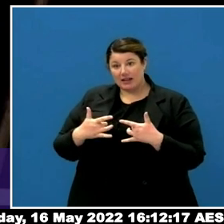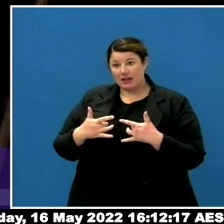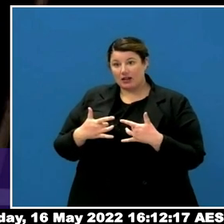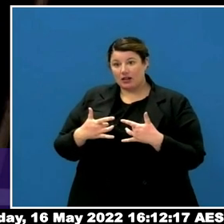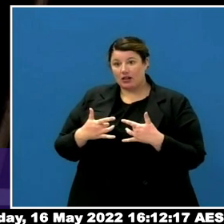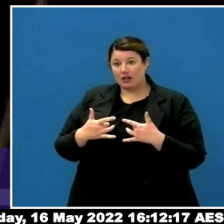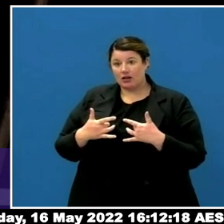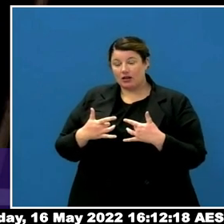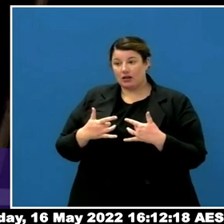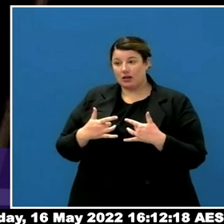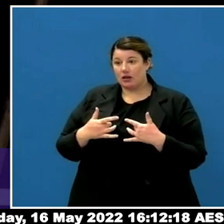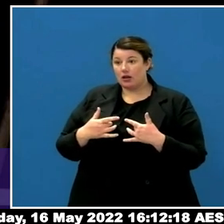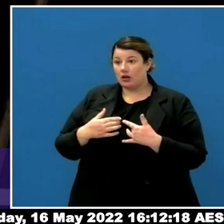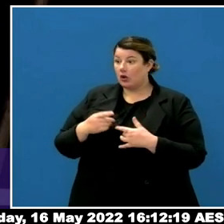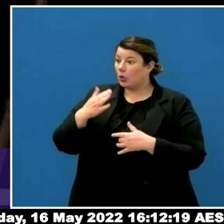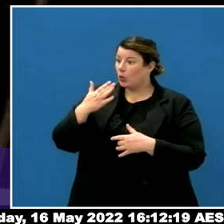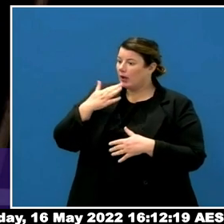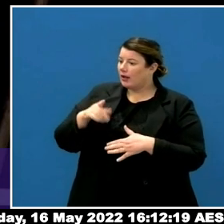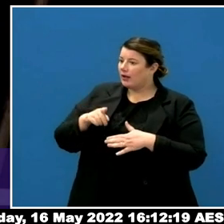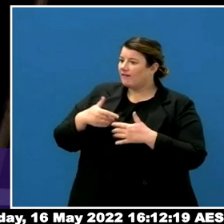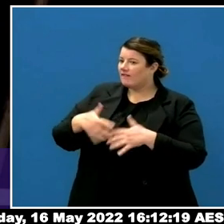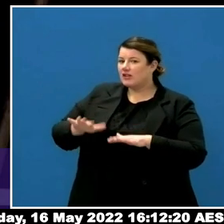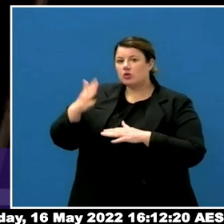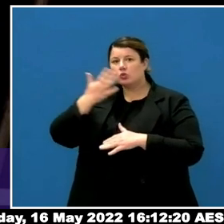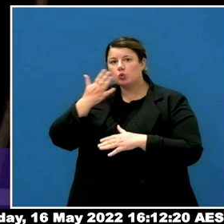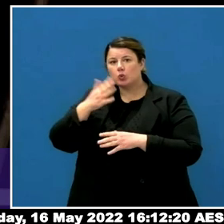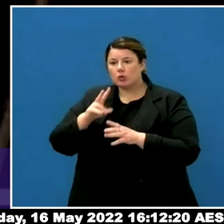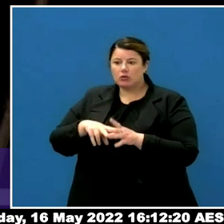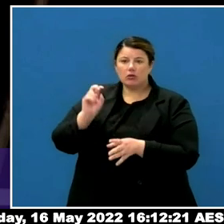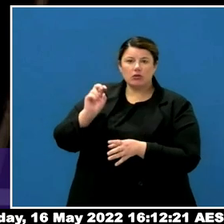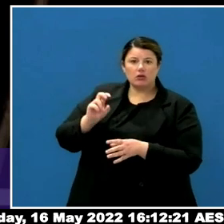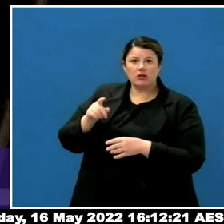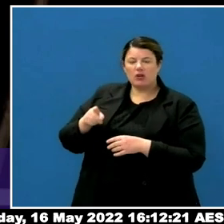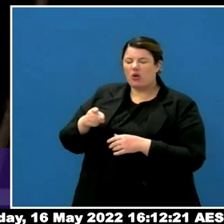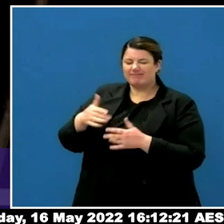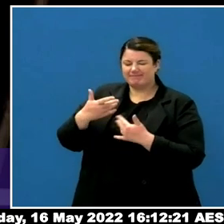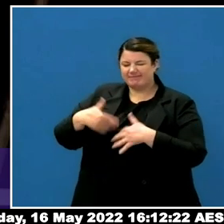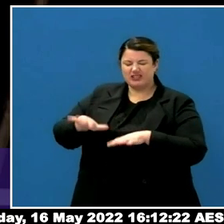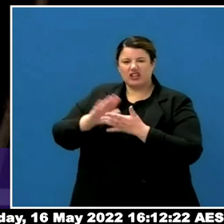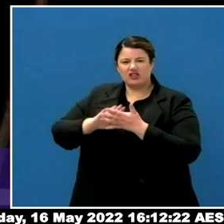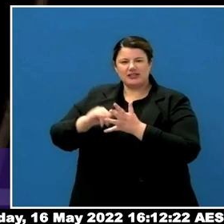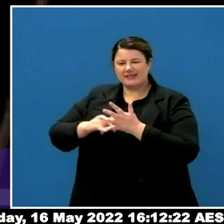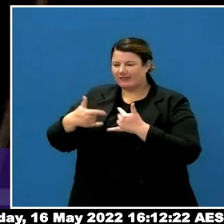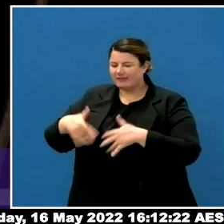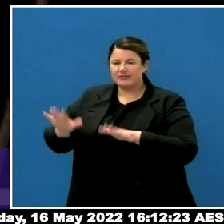Maybe further training or something that could have helped him, rather than a day